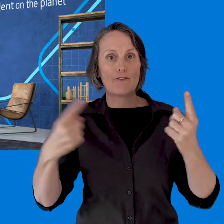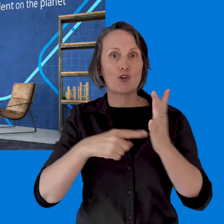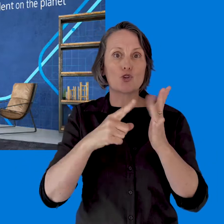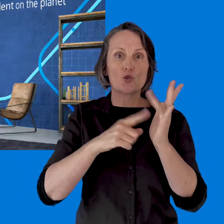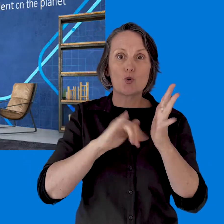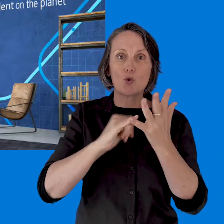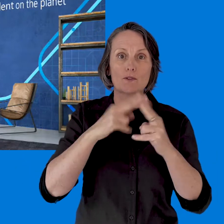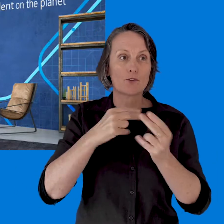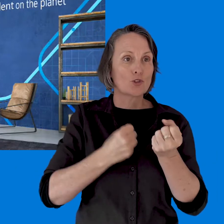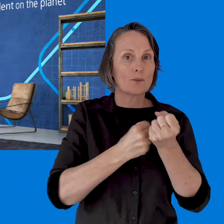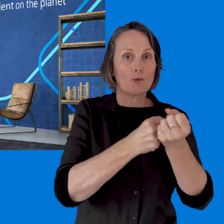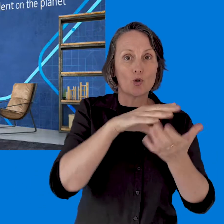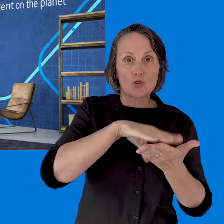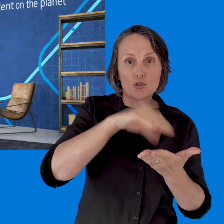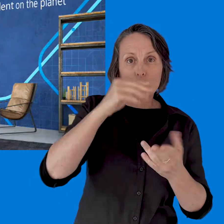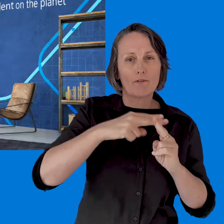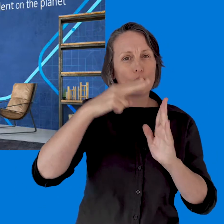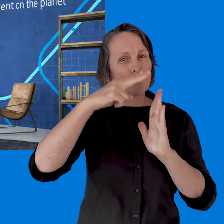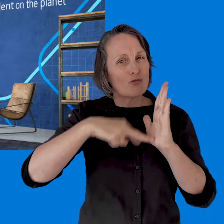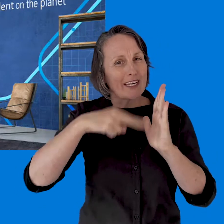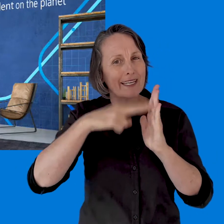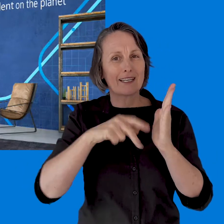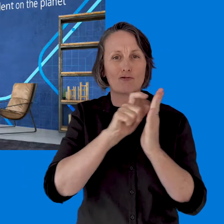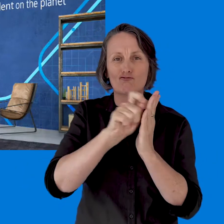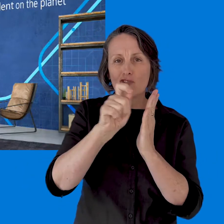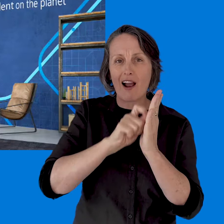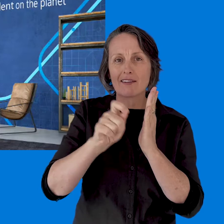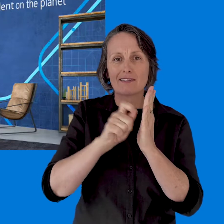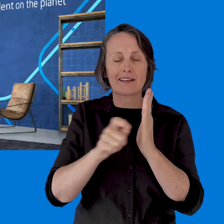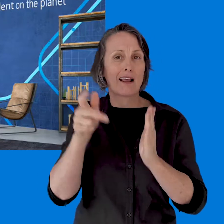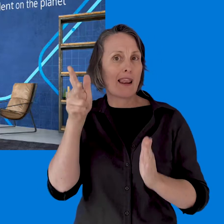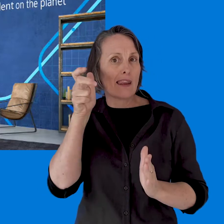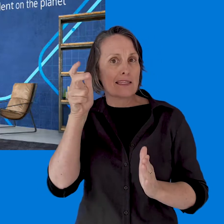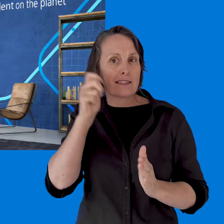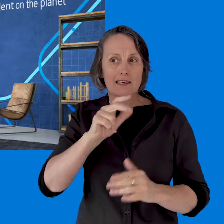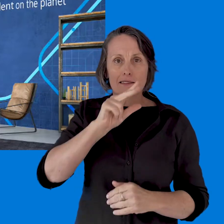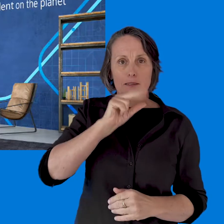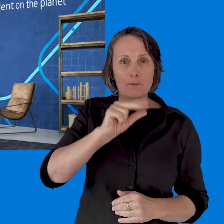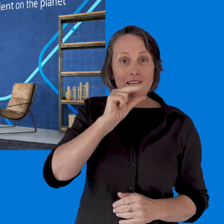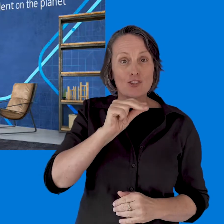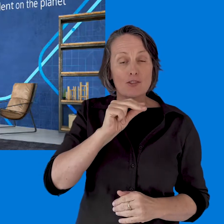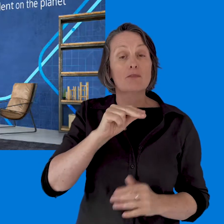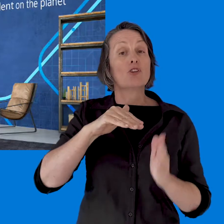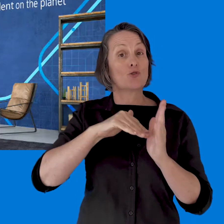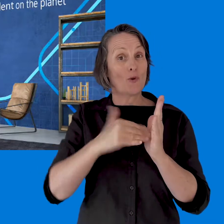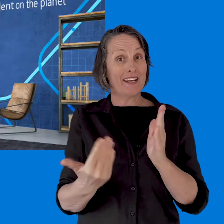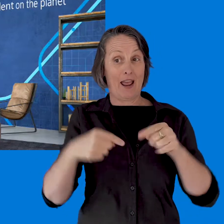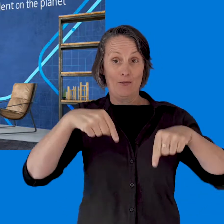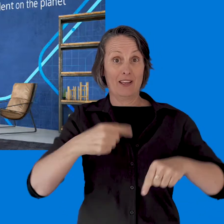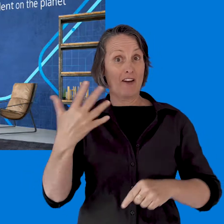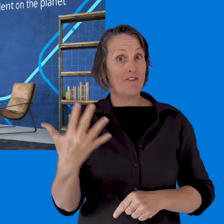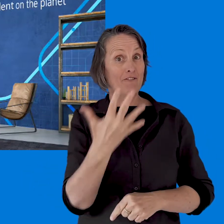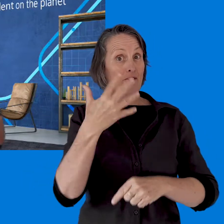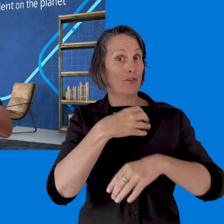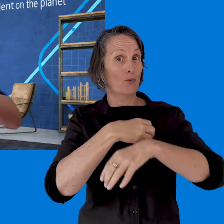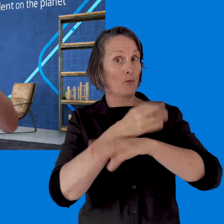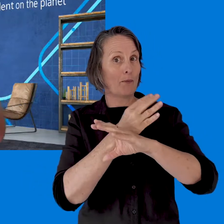writing support, speaking and listening support, et cetera. And now what we wanna do is we wanna show you how to bring all